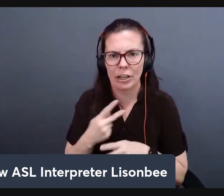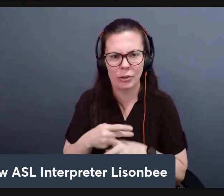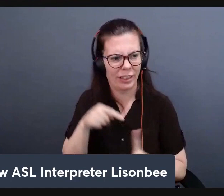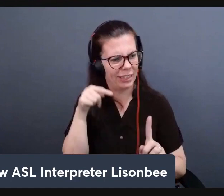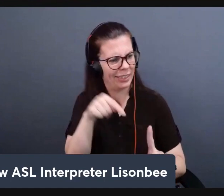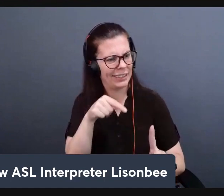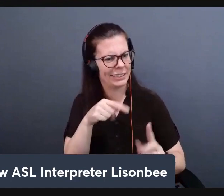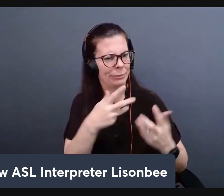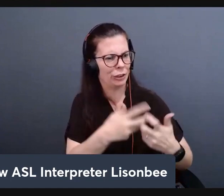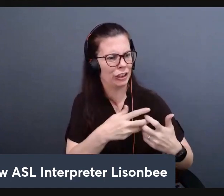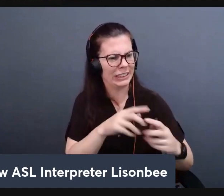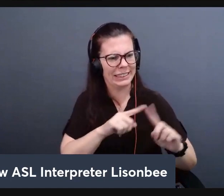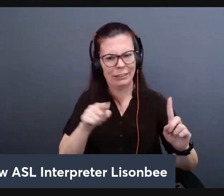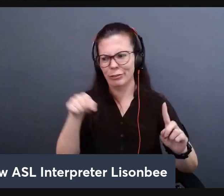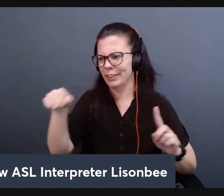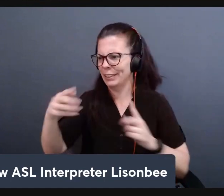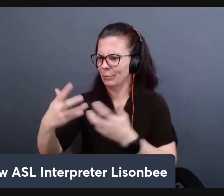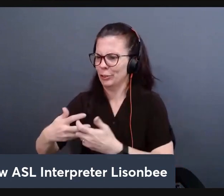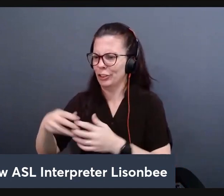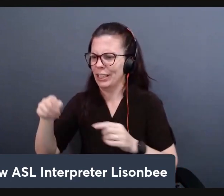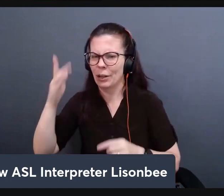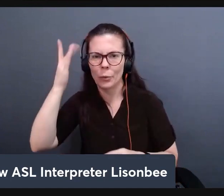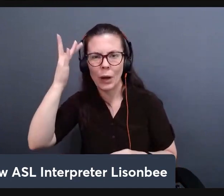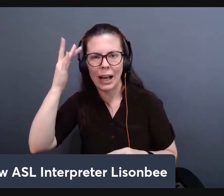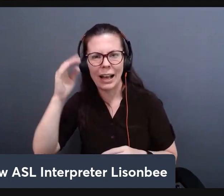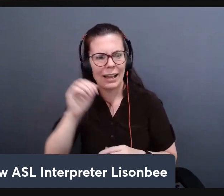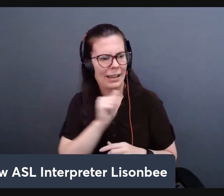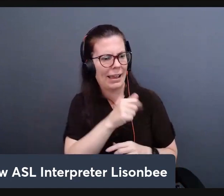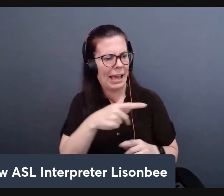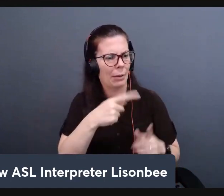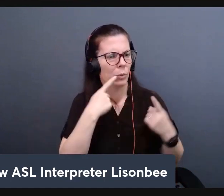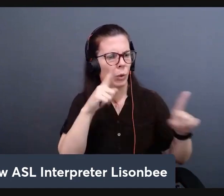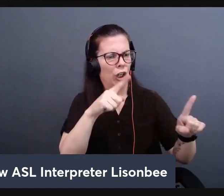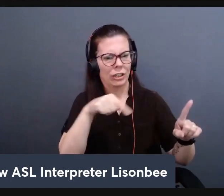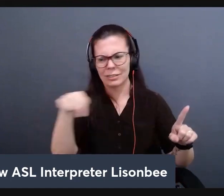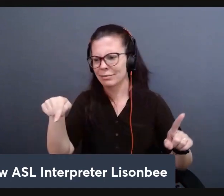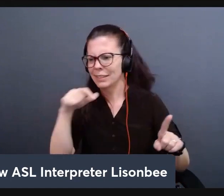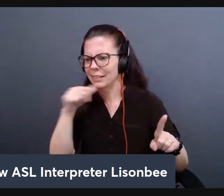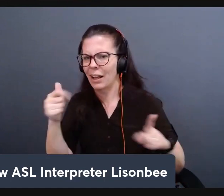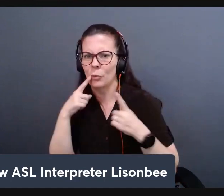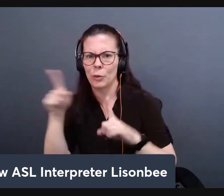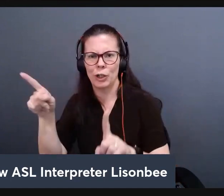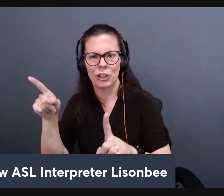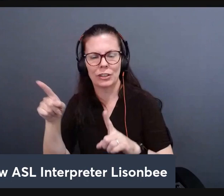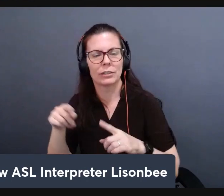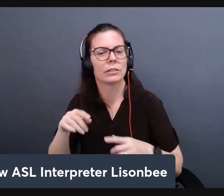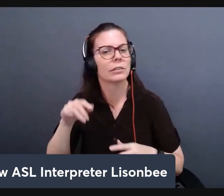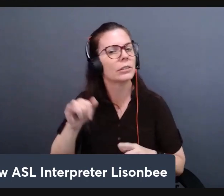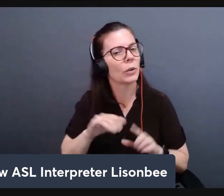why is this machine different from that machine? Why is the application working here, but not there? And so, containers was a game changer for me.